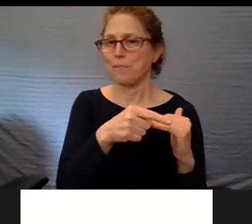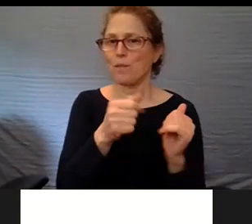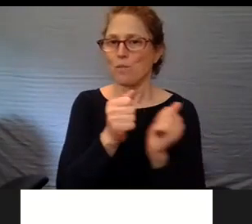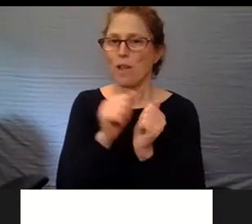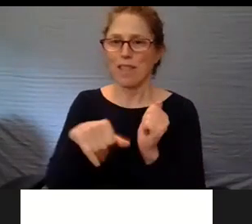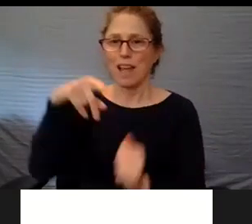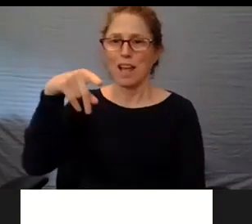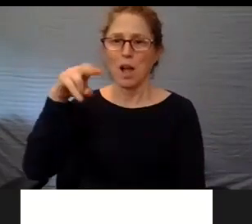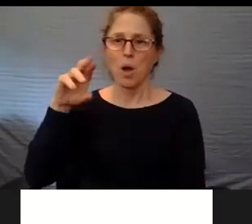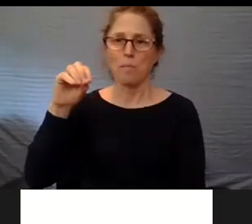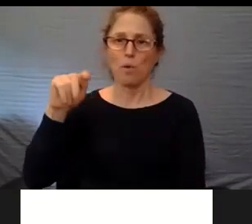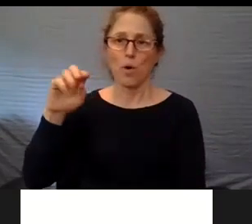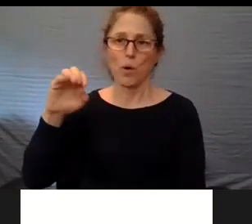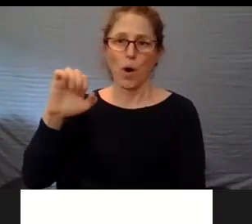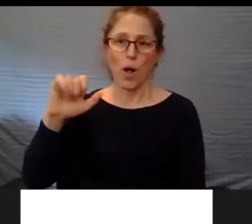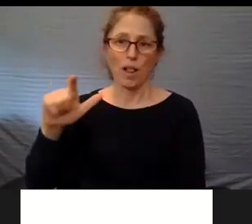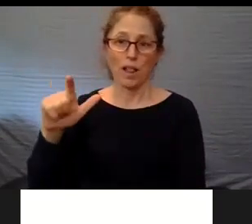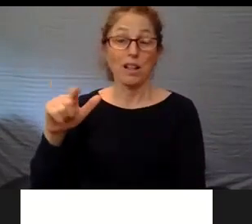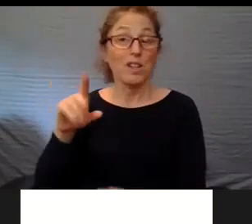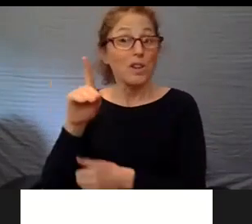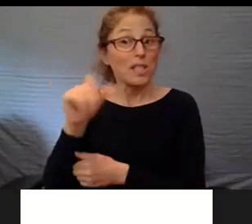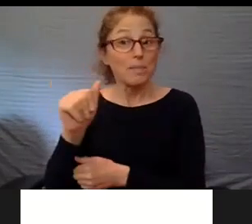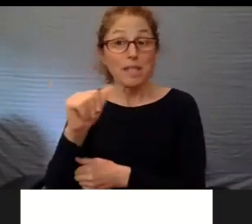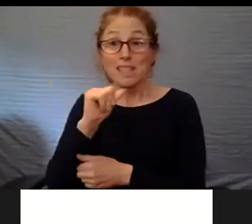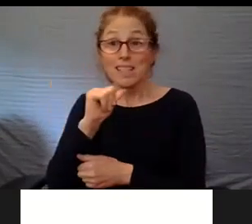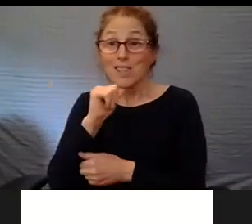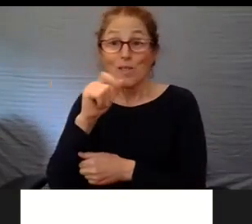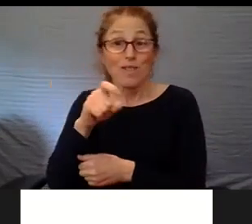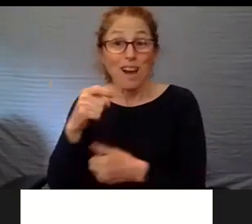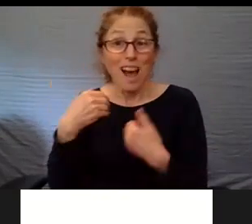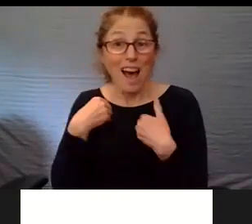and so disabilities that don't necessarily have anything to do with health